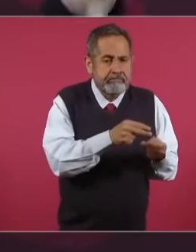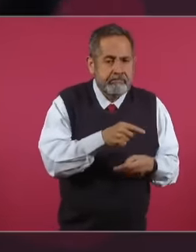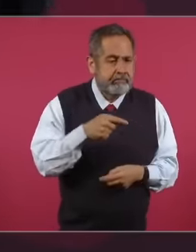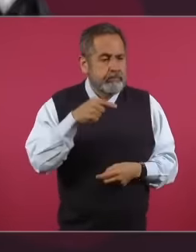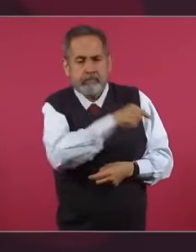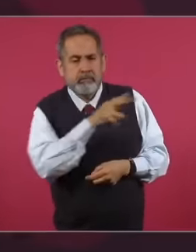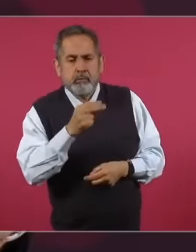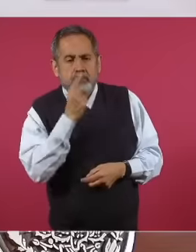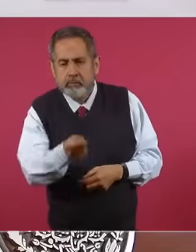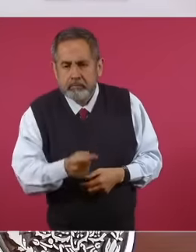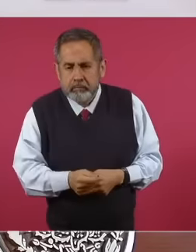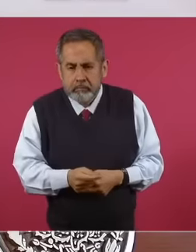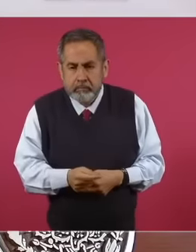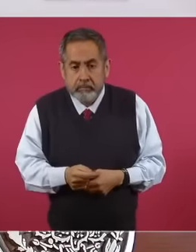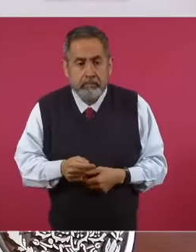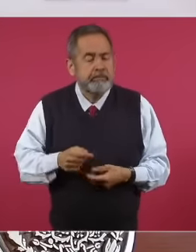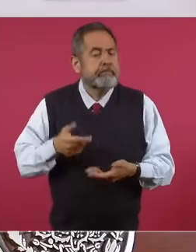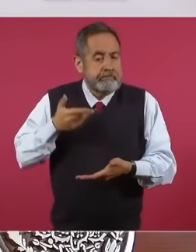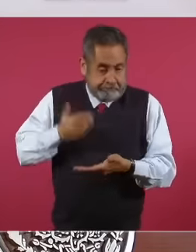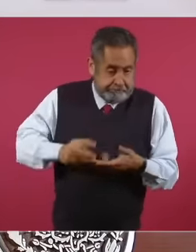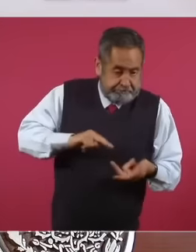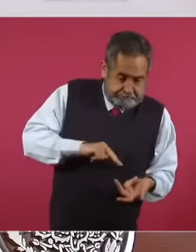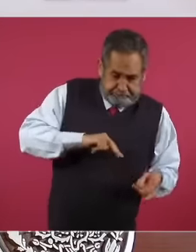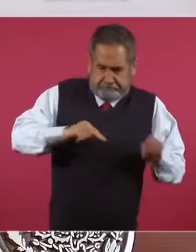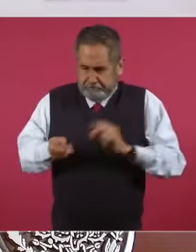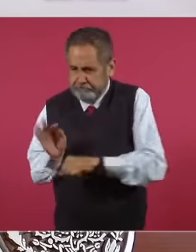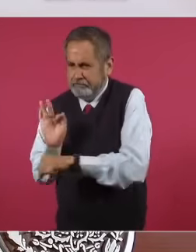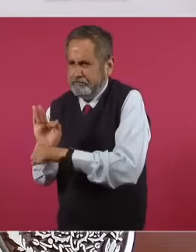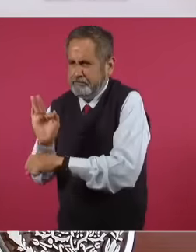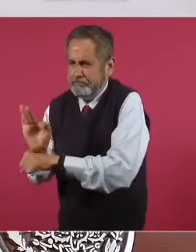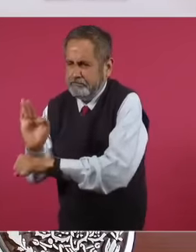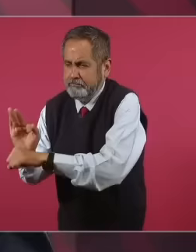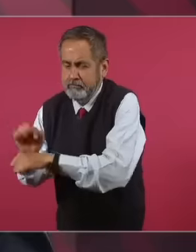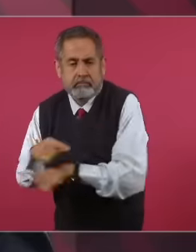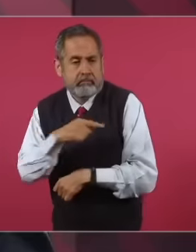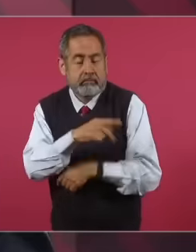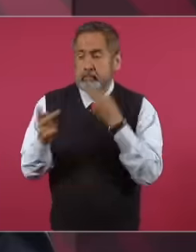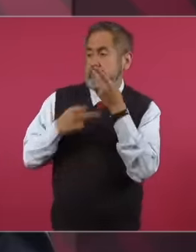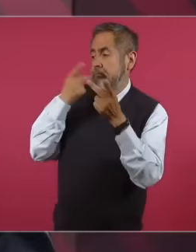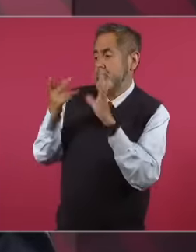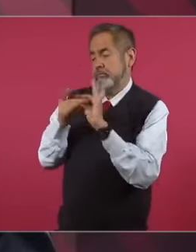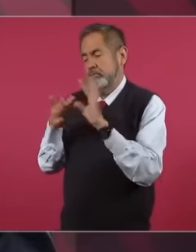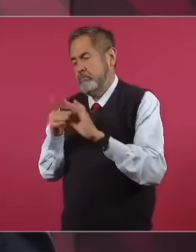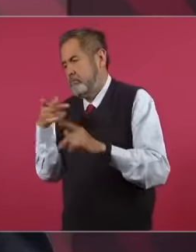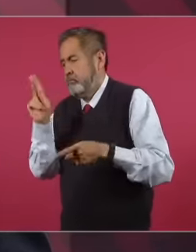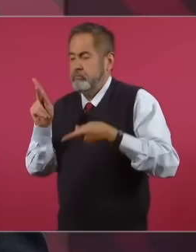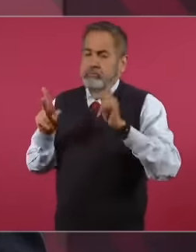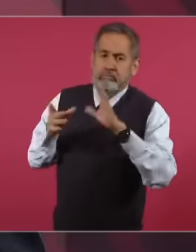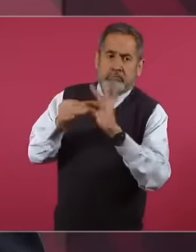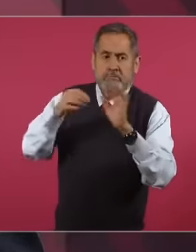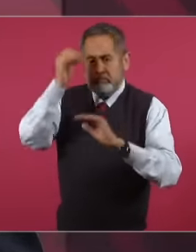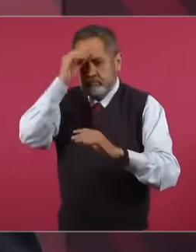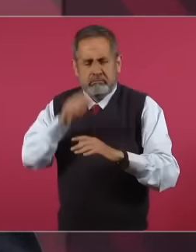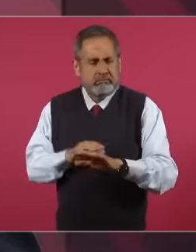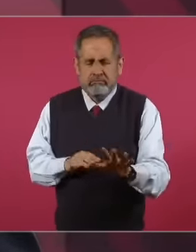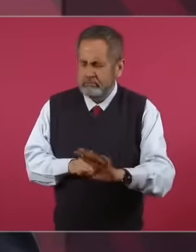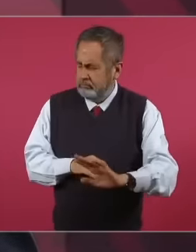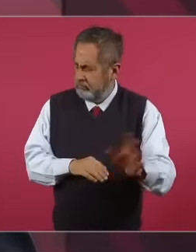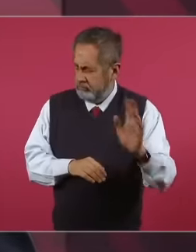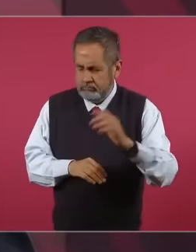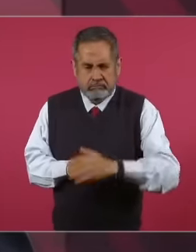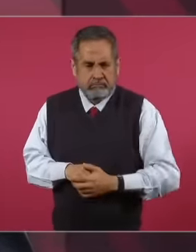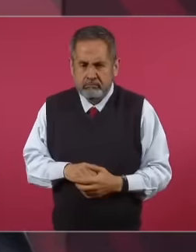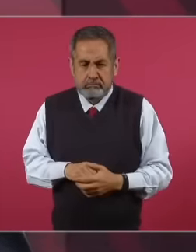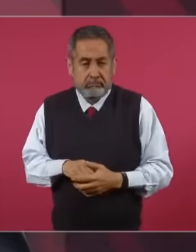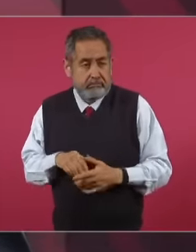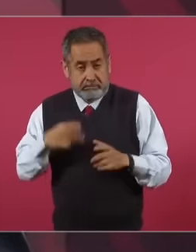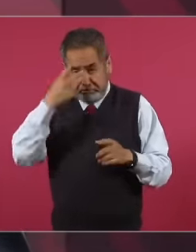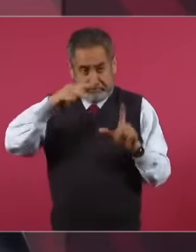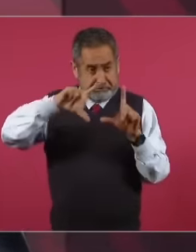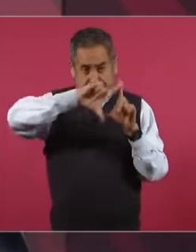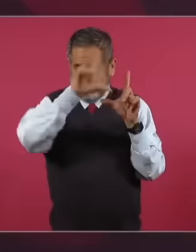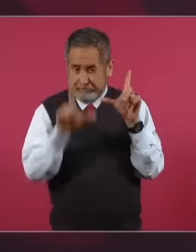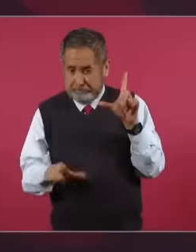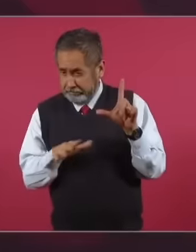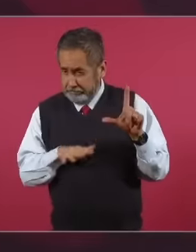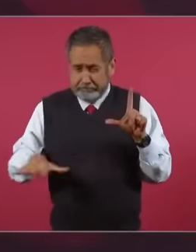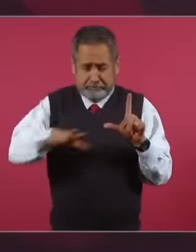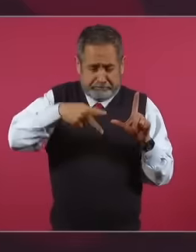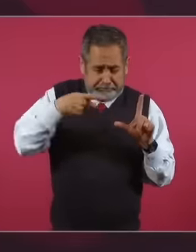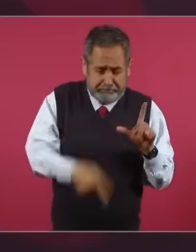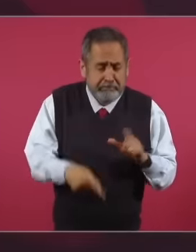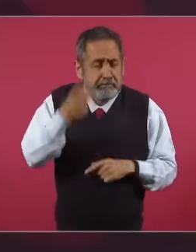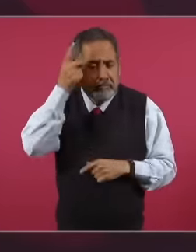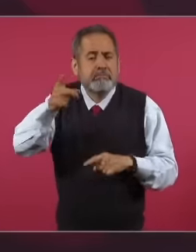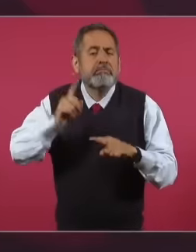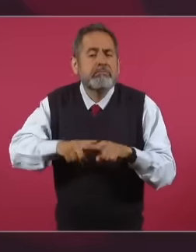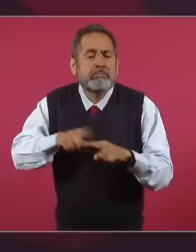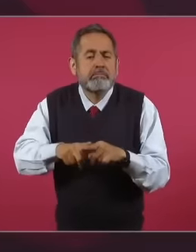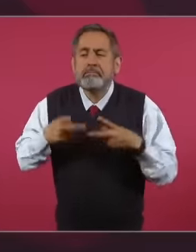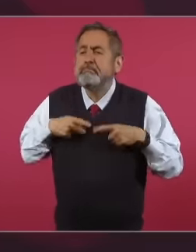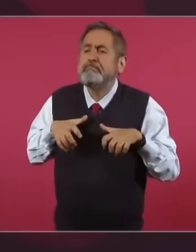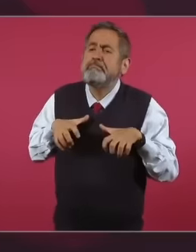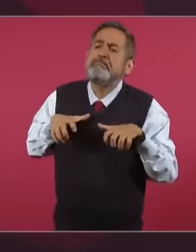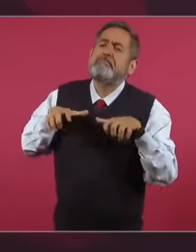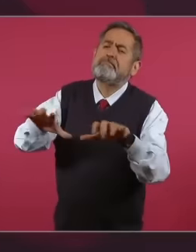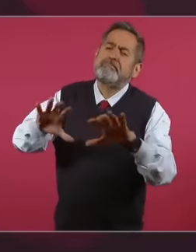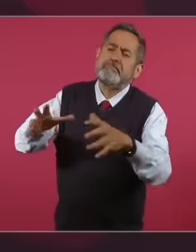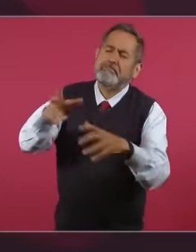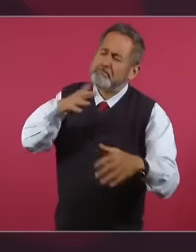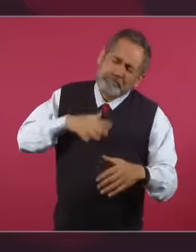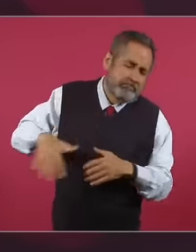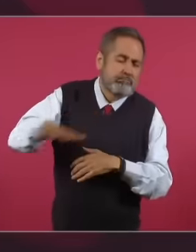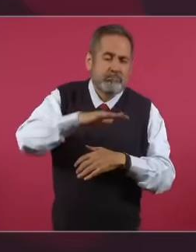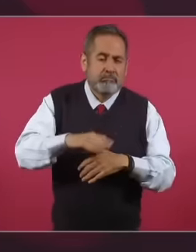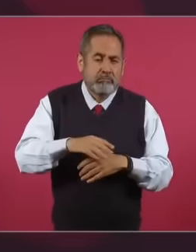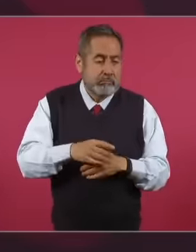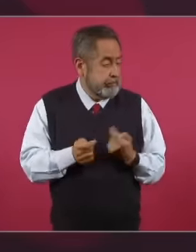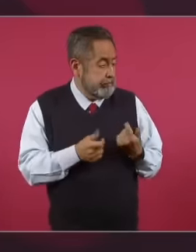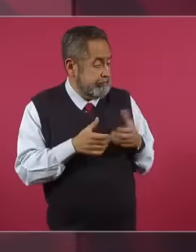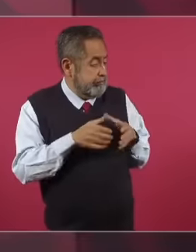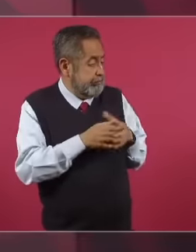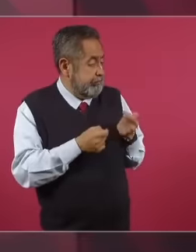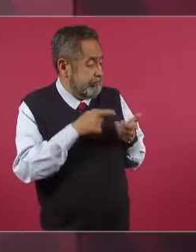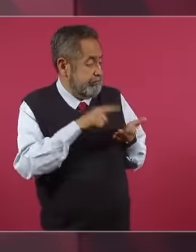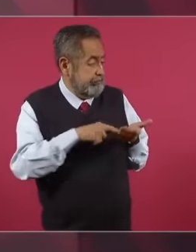Mexico belongs to all Mexicans Mexico is not a country of a few And that was evident